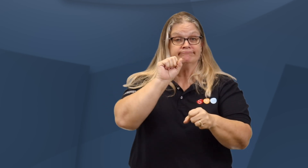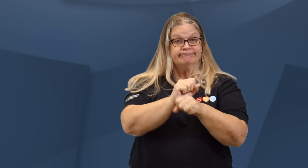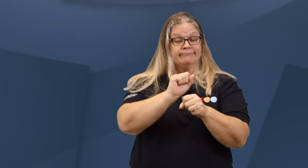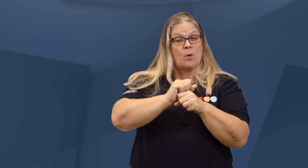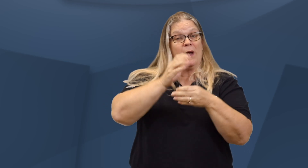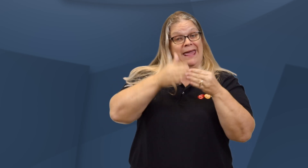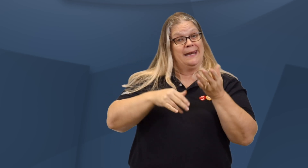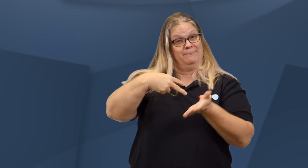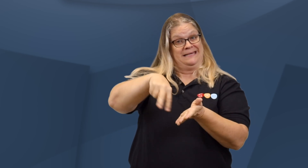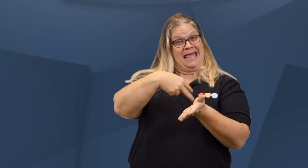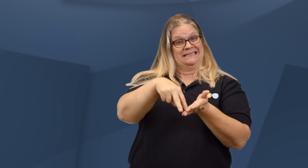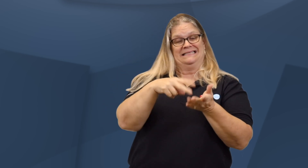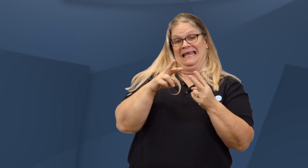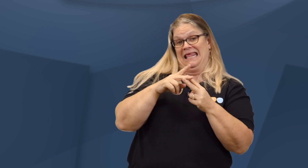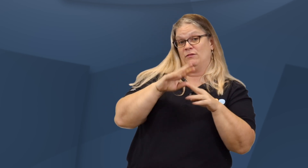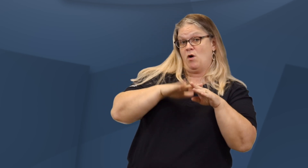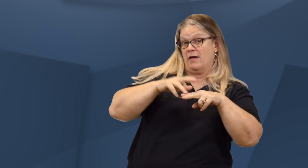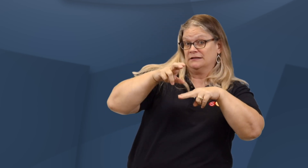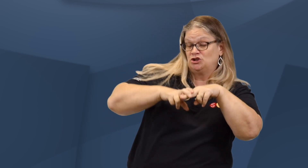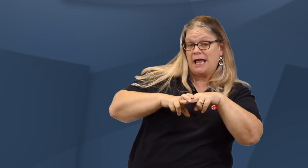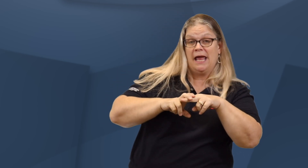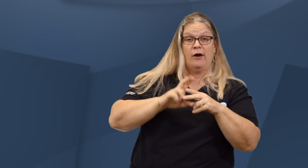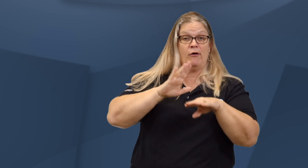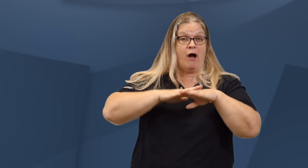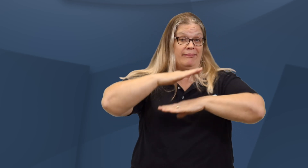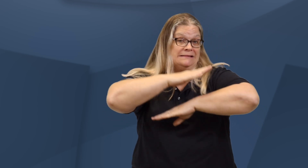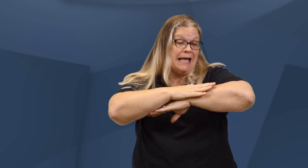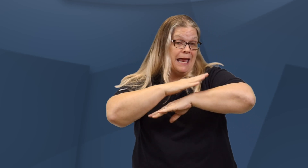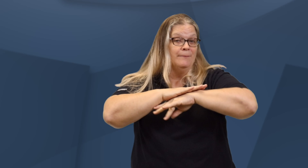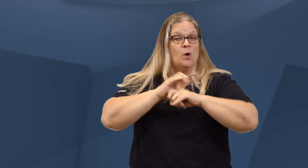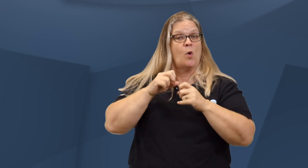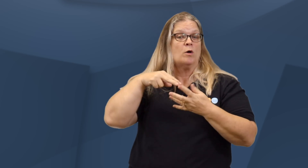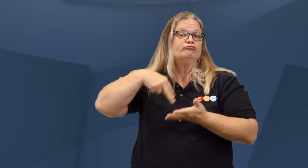So, they sure enough, end up dancing, perhaps on the chair, on their table,